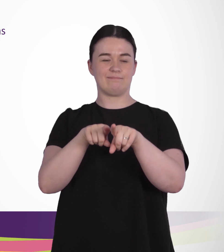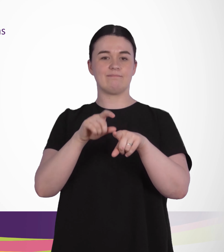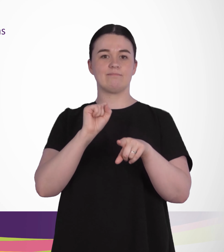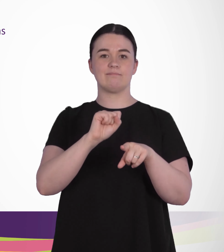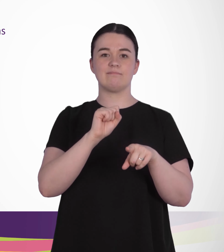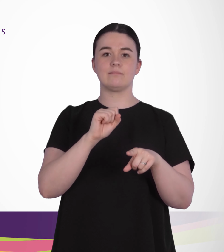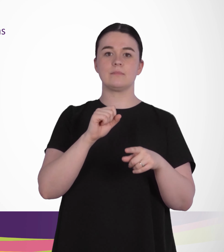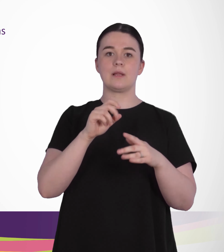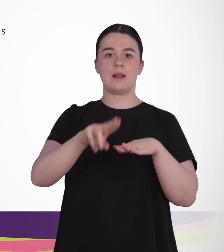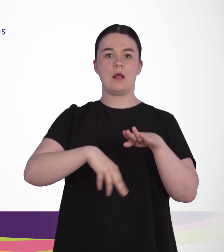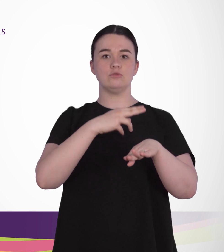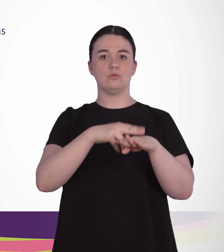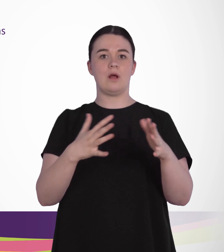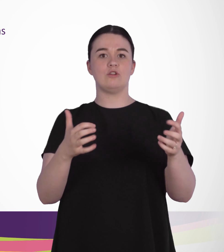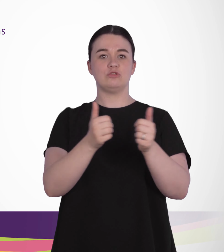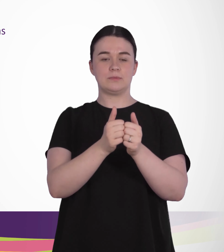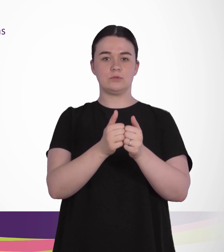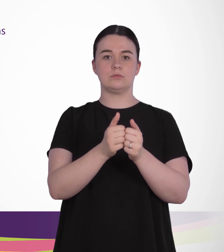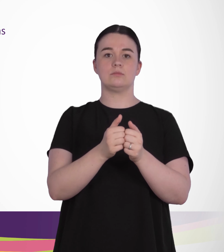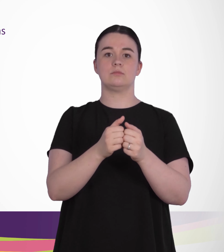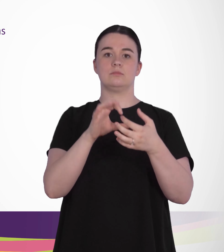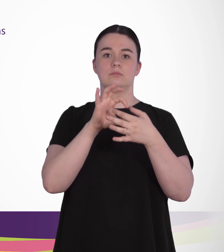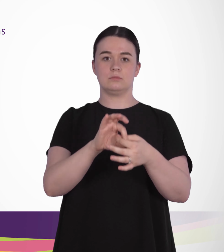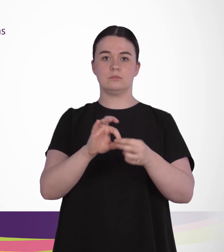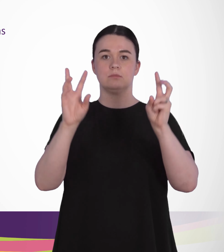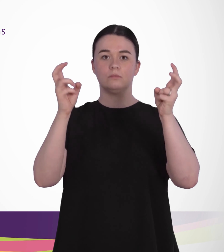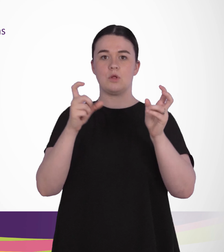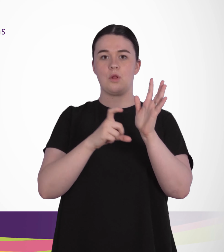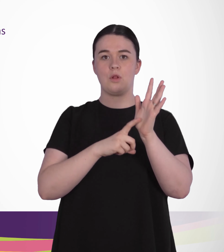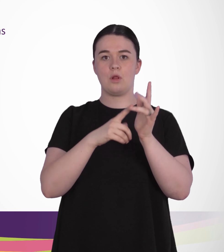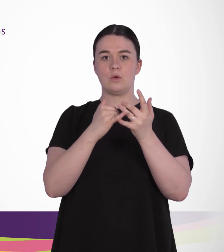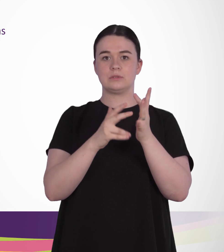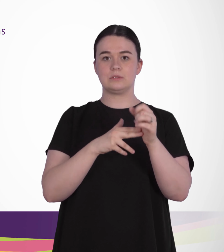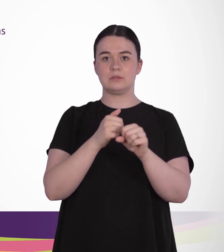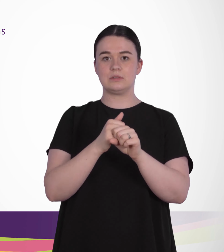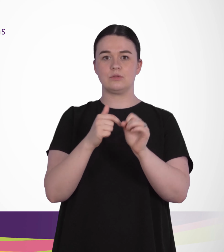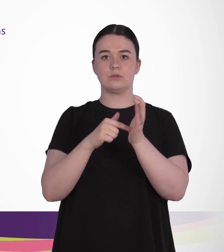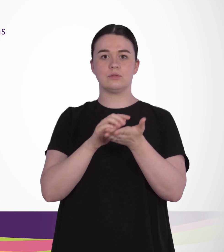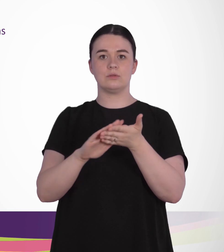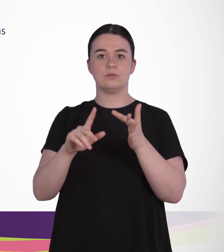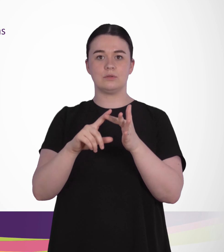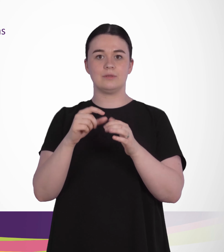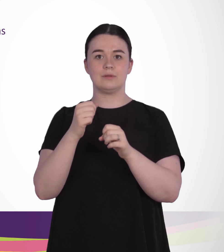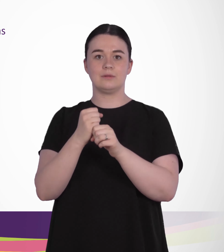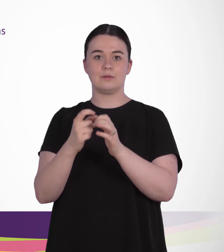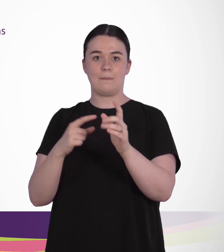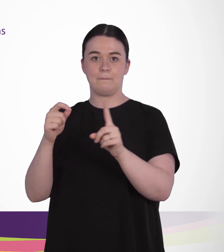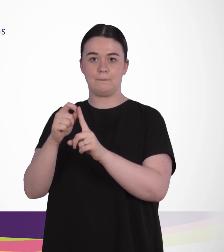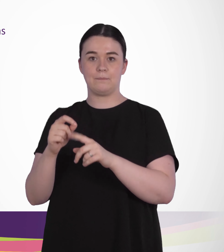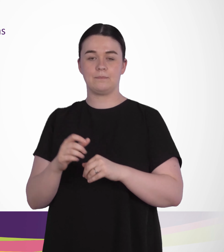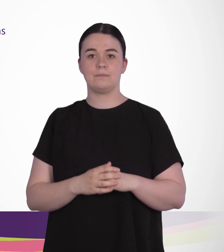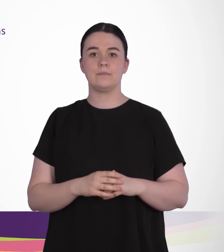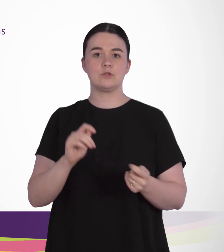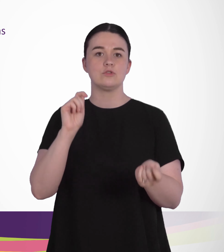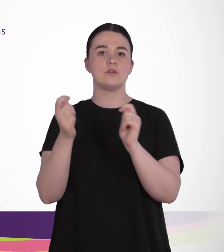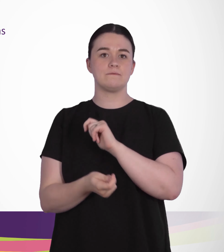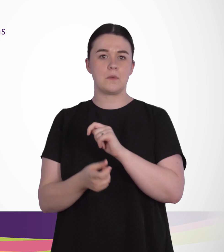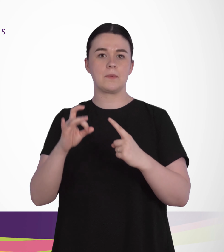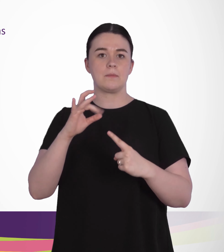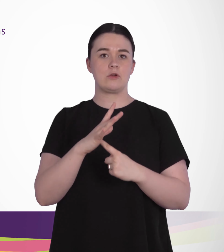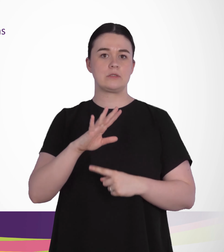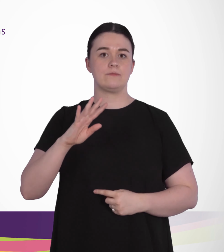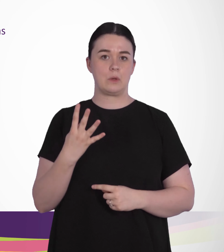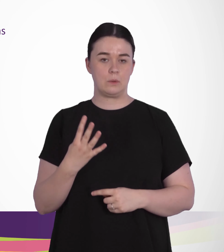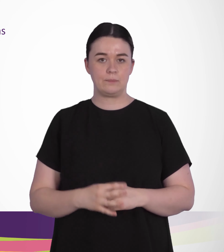(in line with the National Agreement on Closing the Gap, Reform Priority 4)